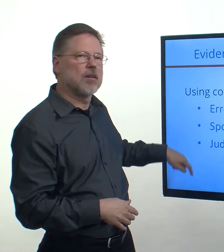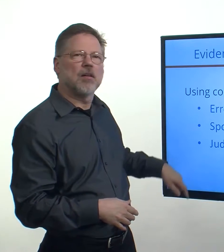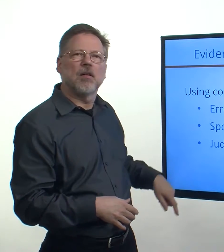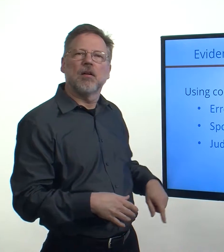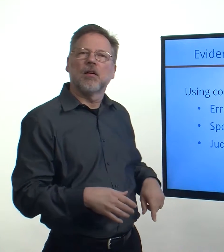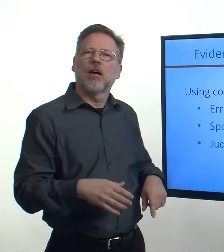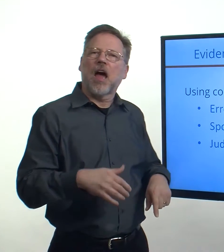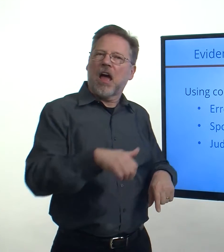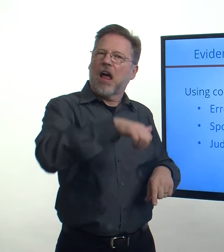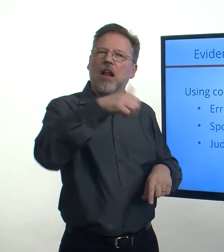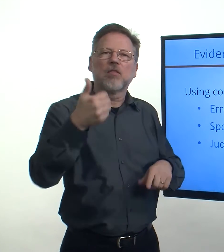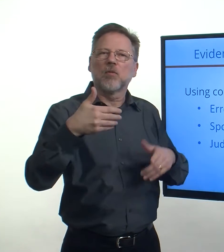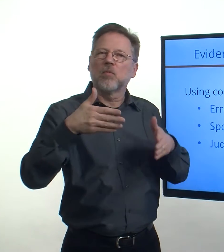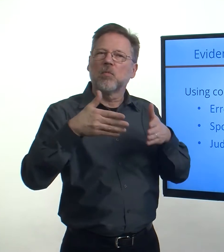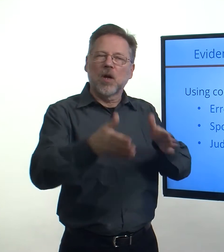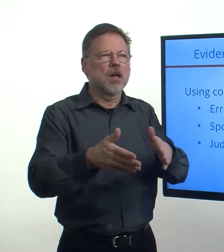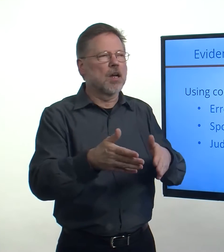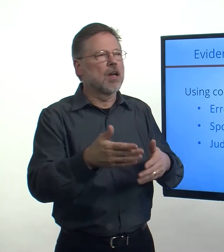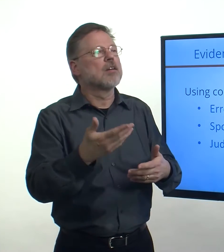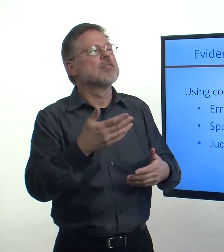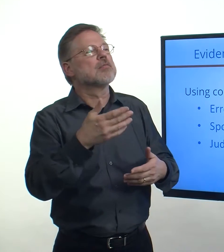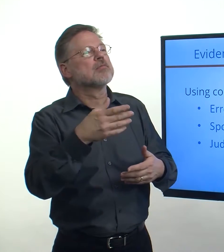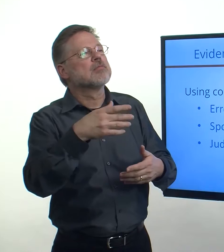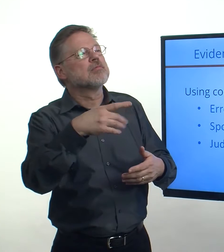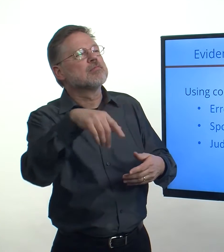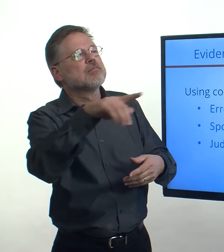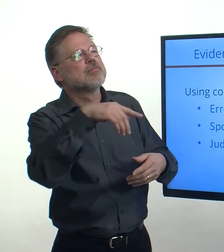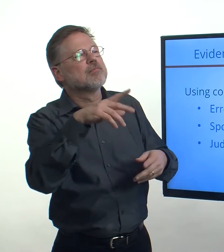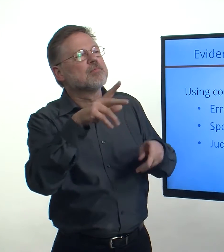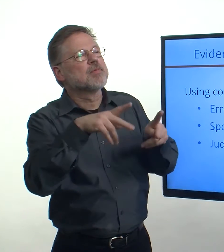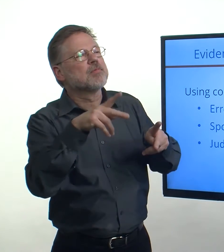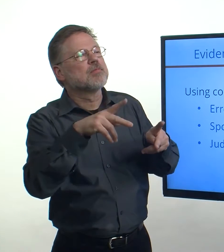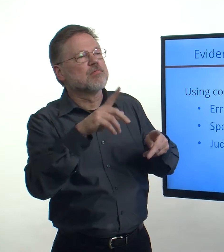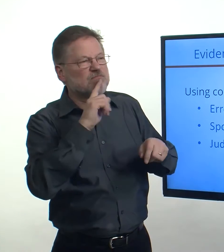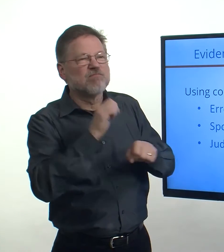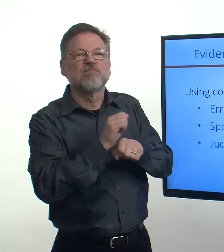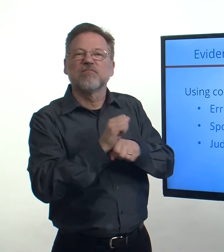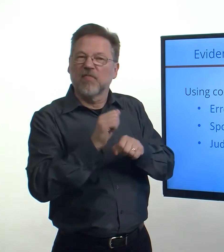Spontaneous slips in articulation are another way that people make mistakes while talking